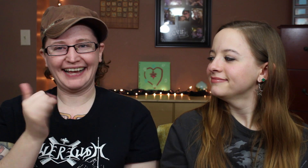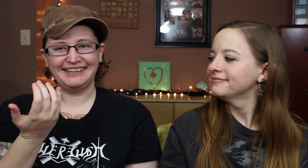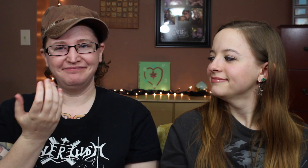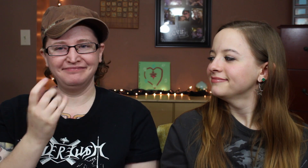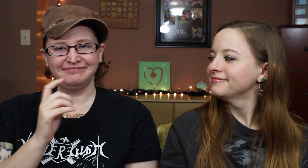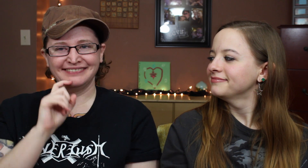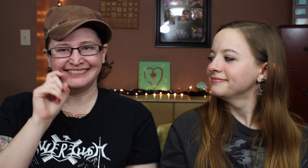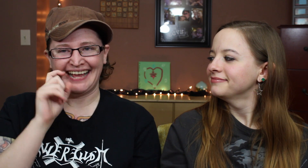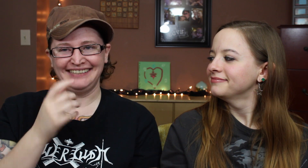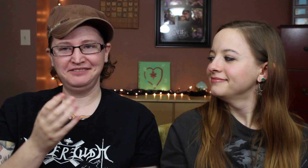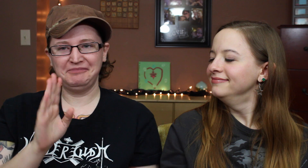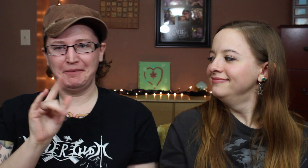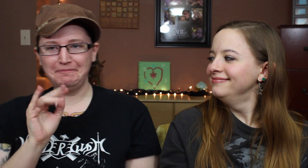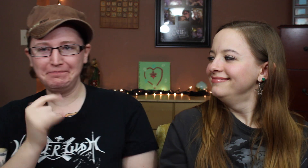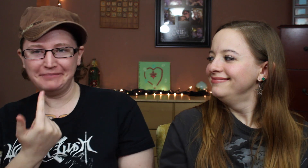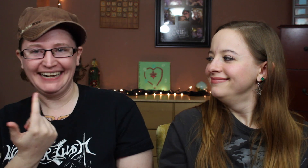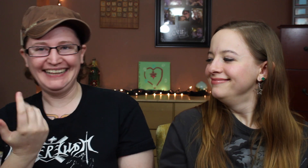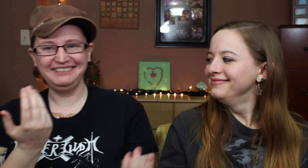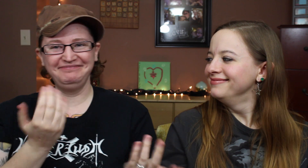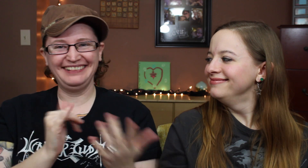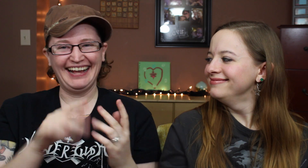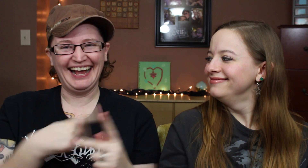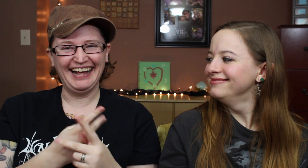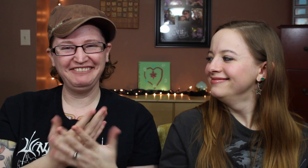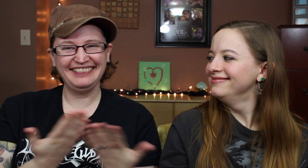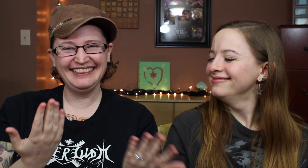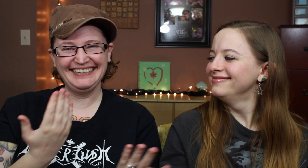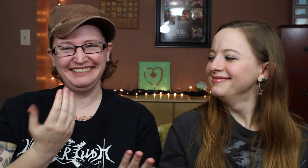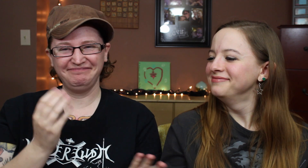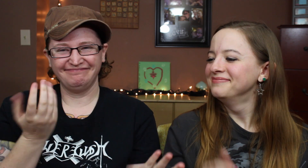superficial things like sex and bling and